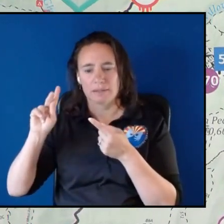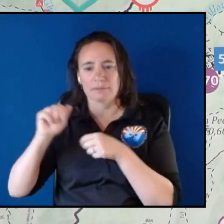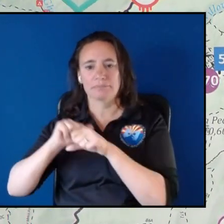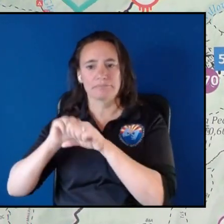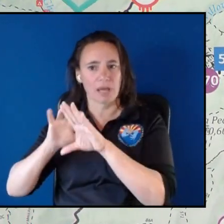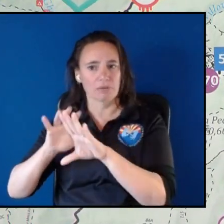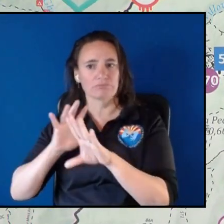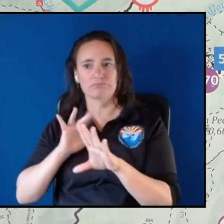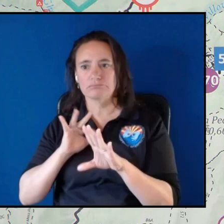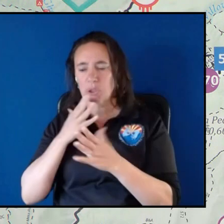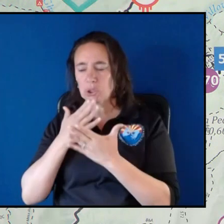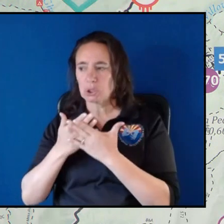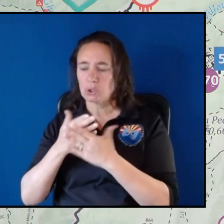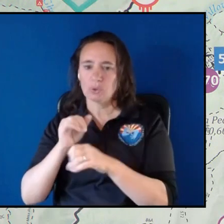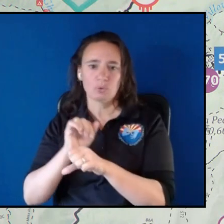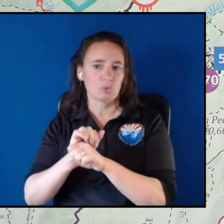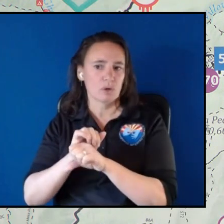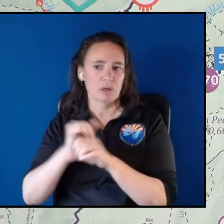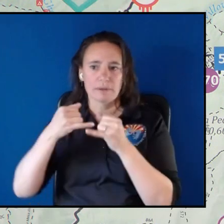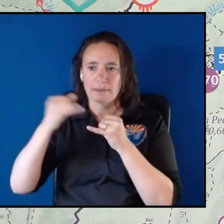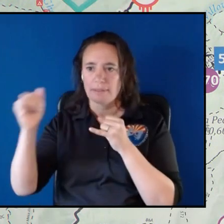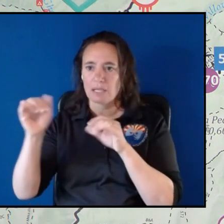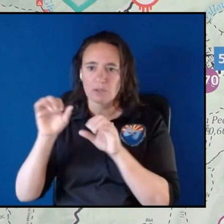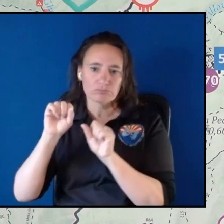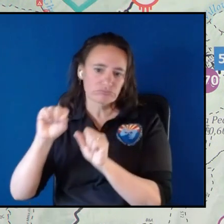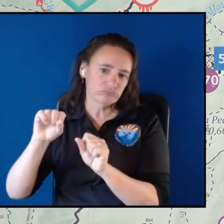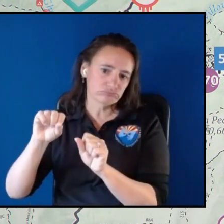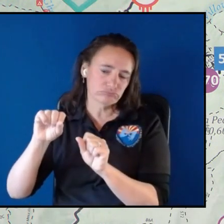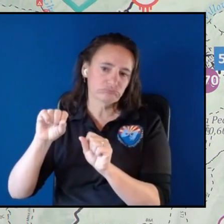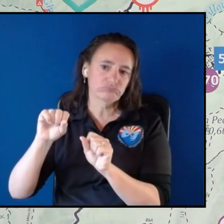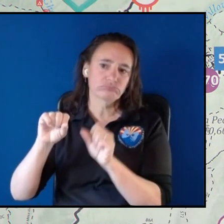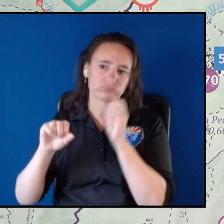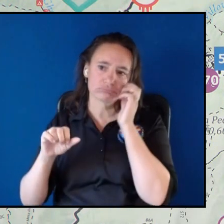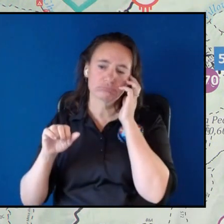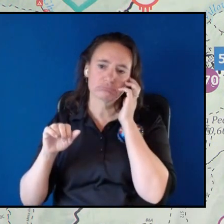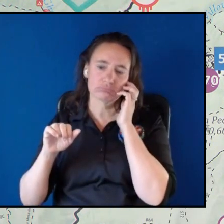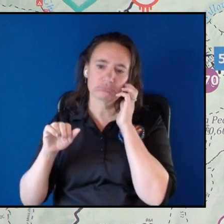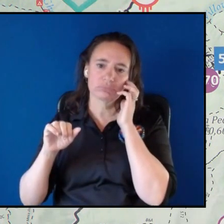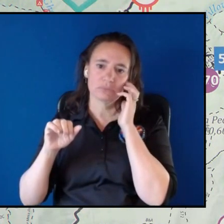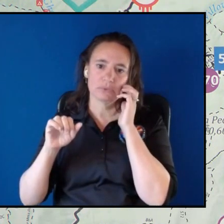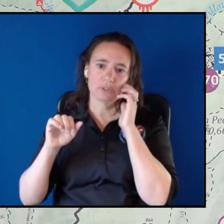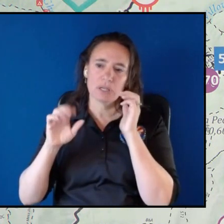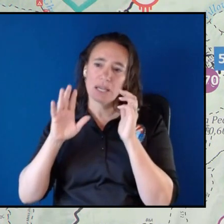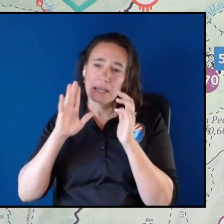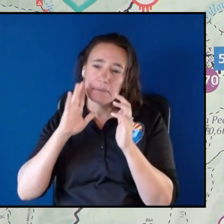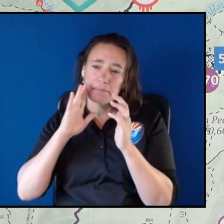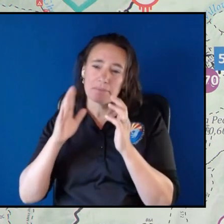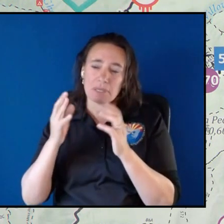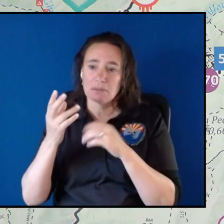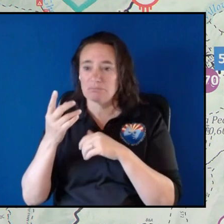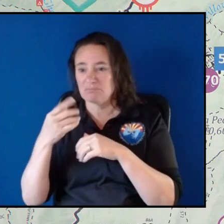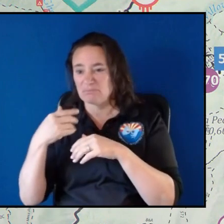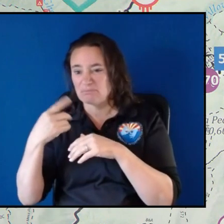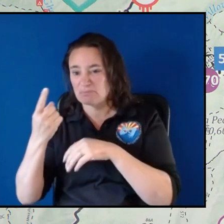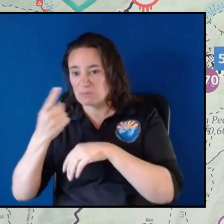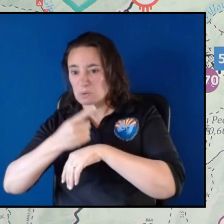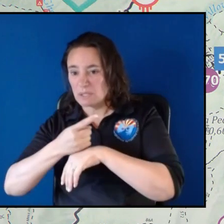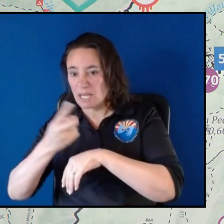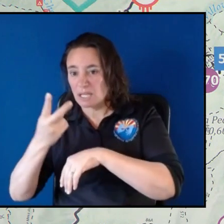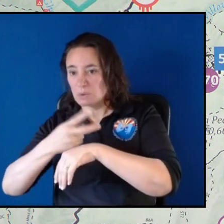lines are holding and we expect them to be tested over the coming days. With the change in the wind pattern coming from